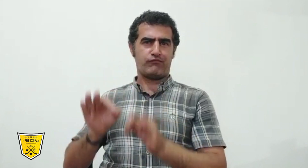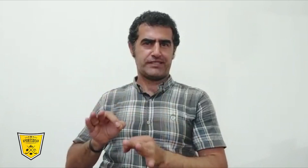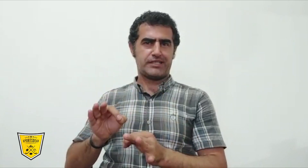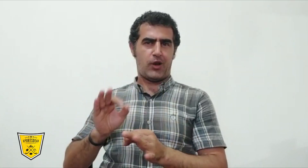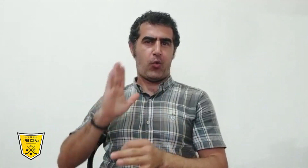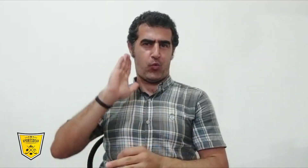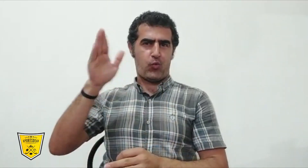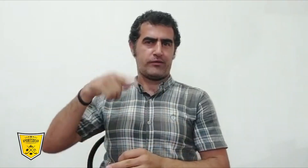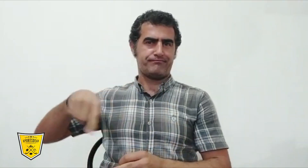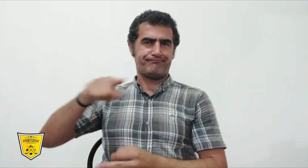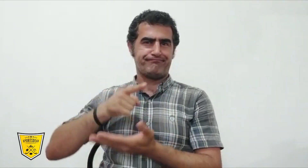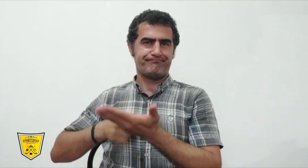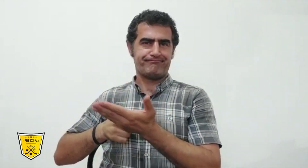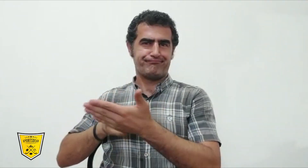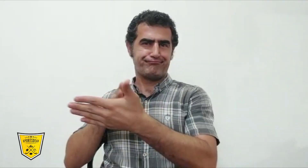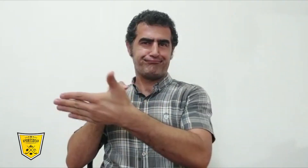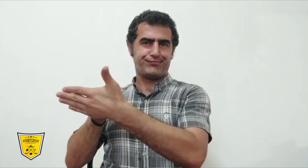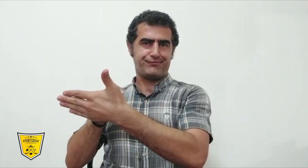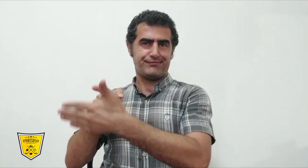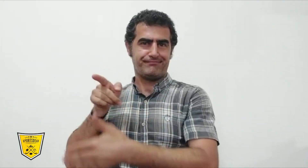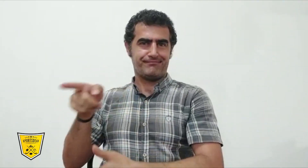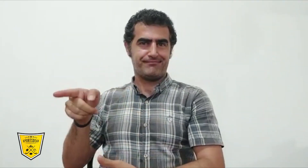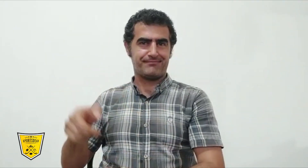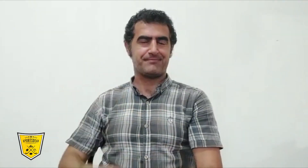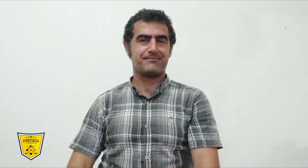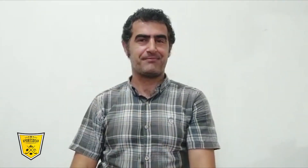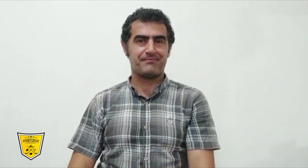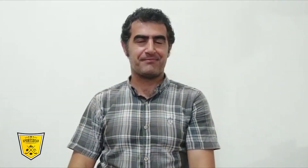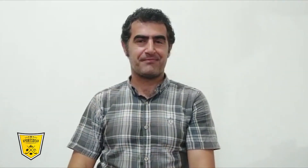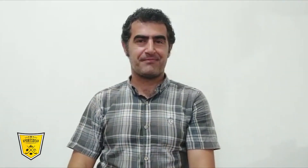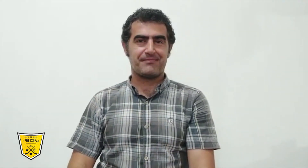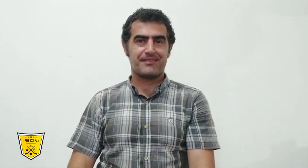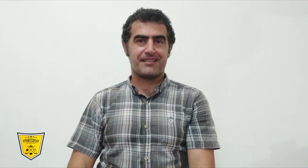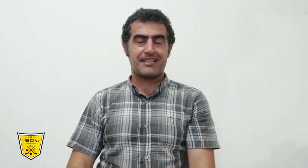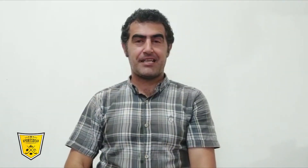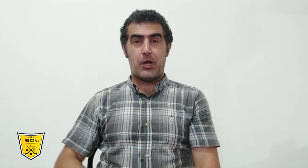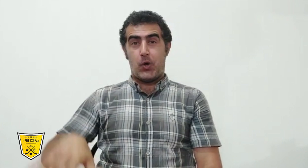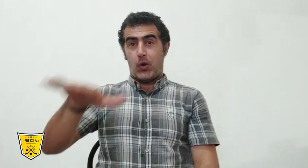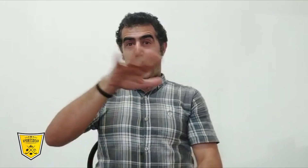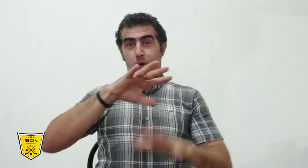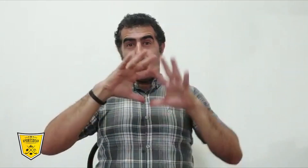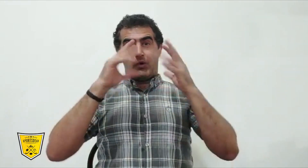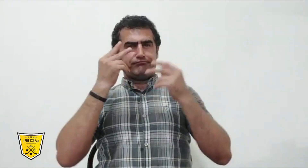Committee for the deaf sports event in Rio de Janeiro will be addressed.